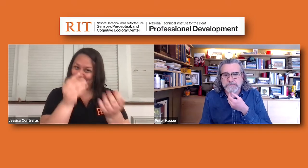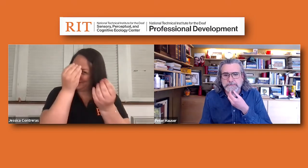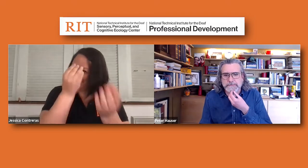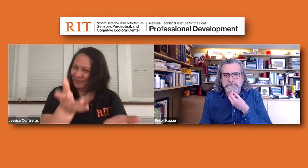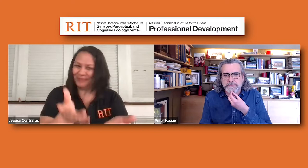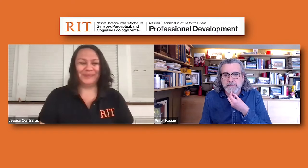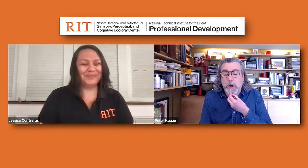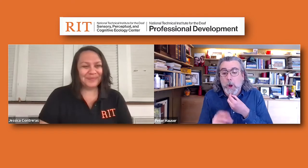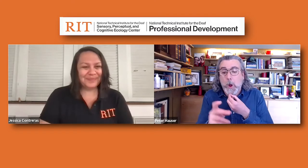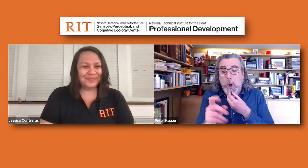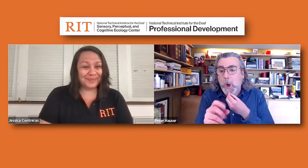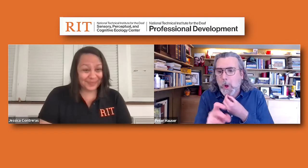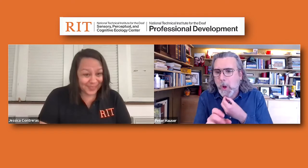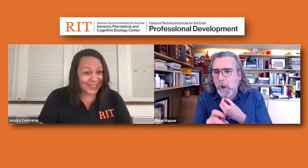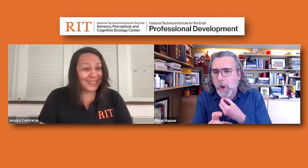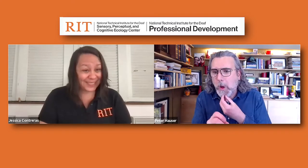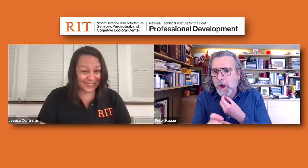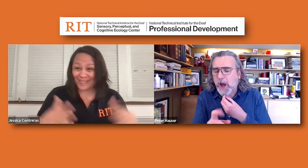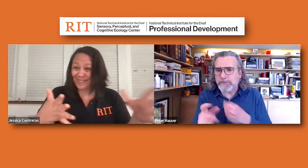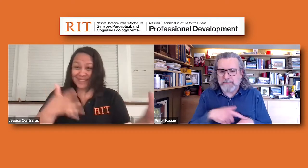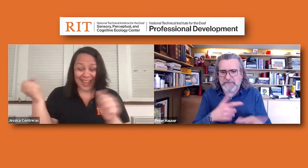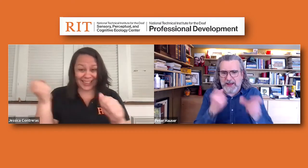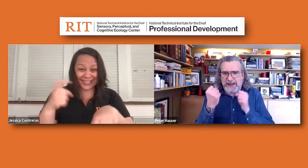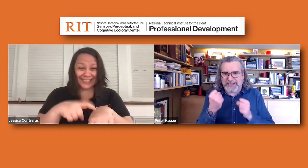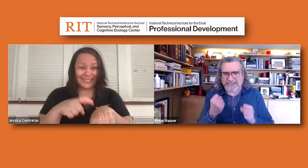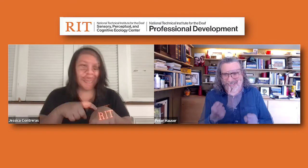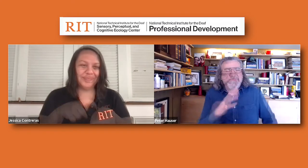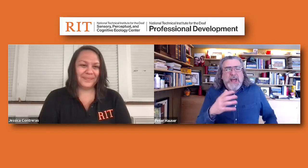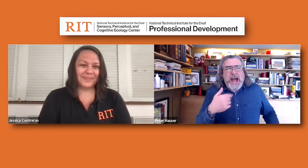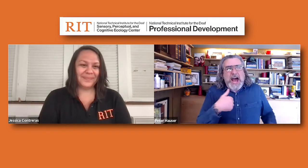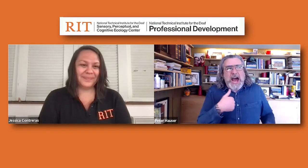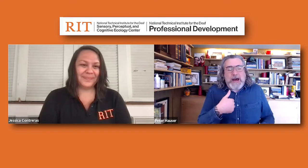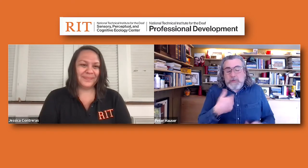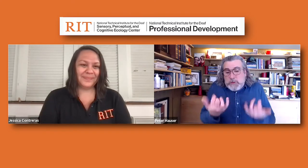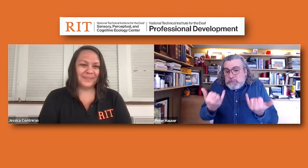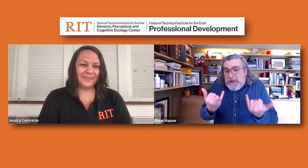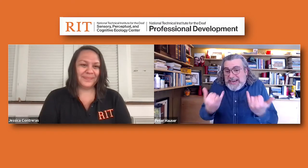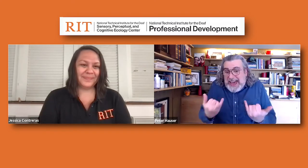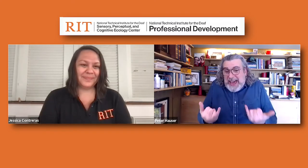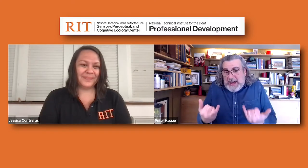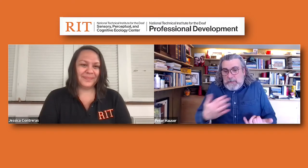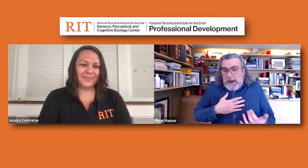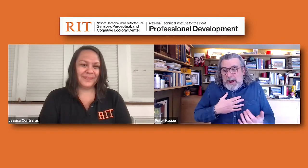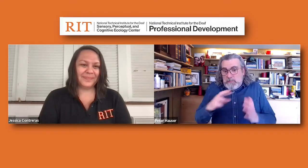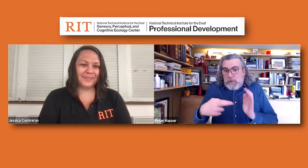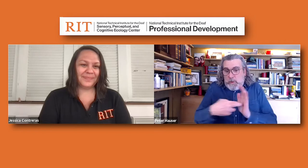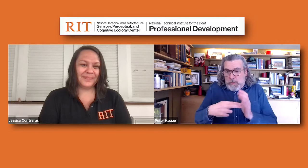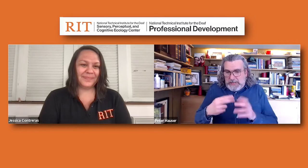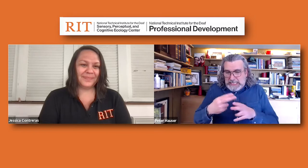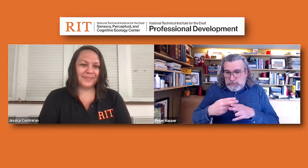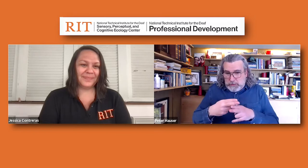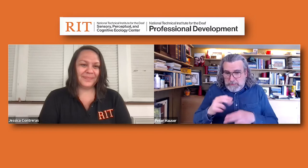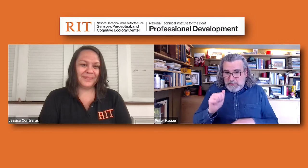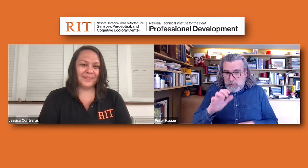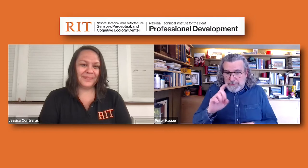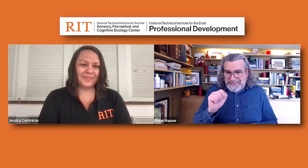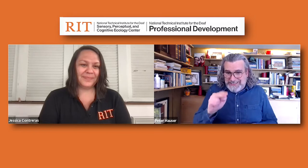This is your final question to share, just letting you know. Peter: Well, right now, in my role as